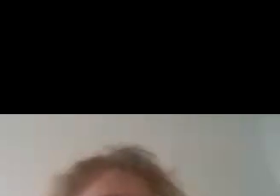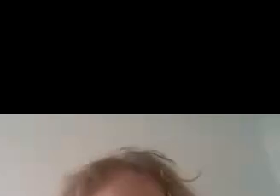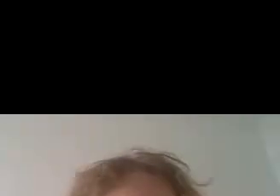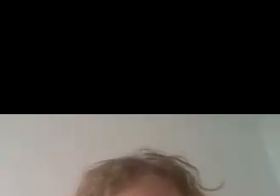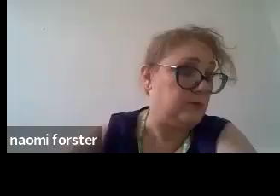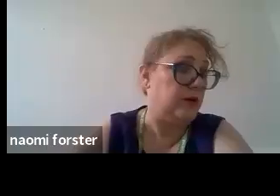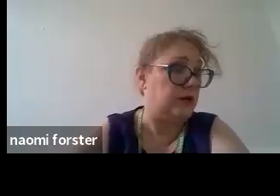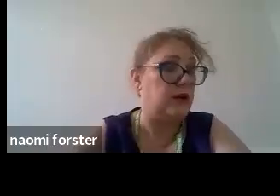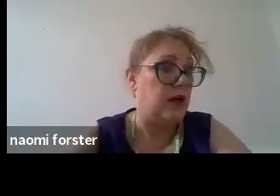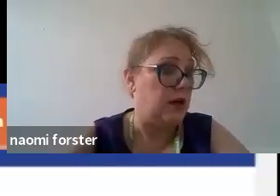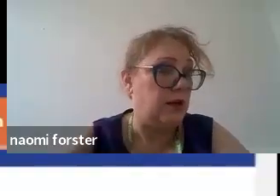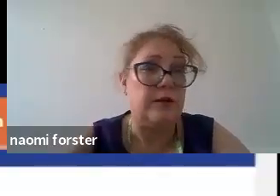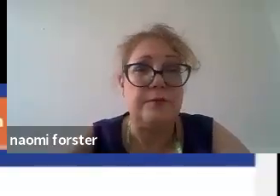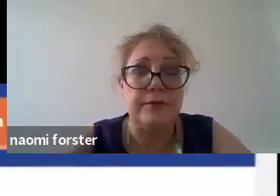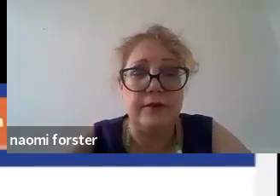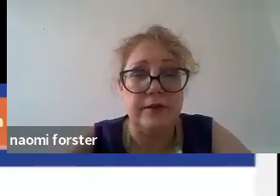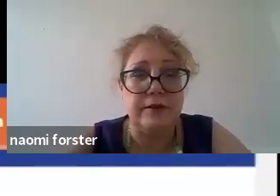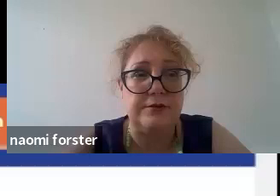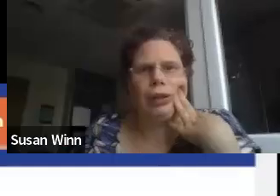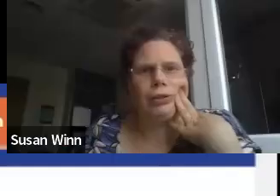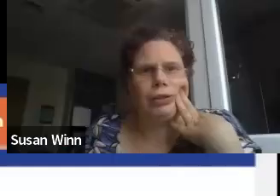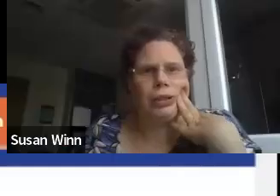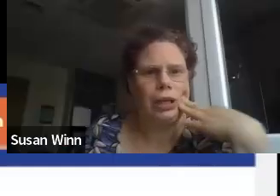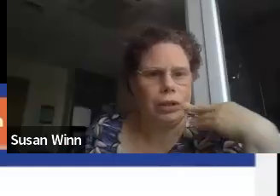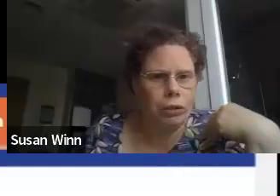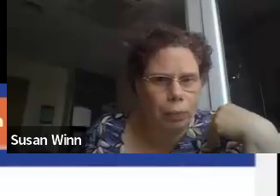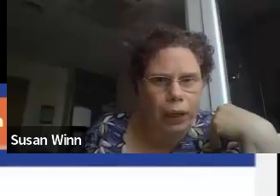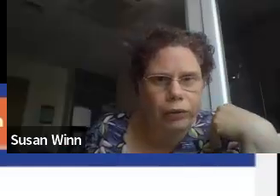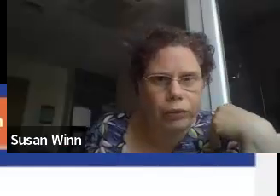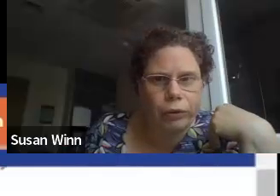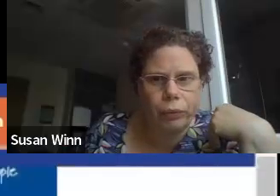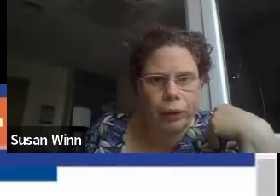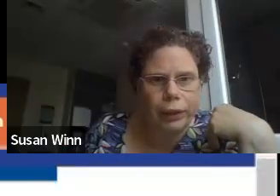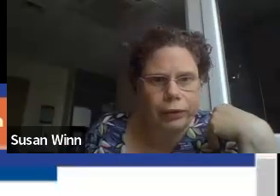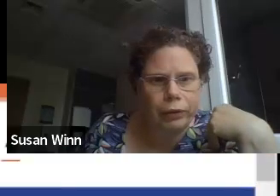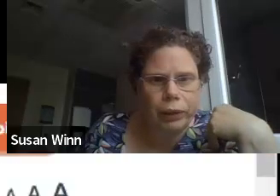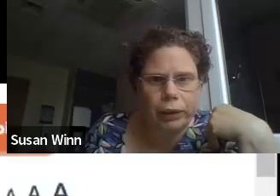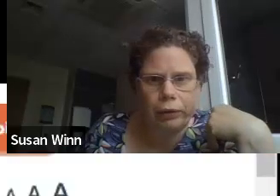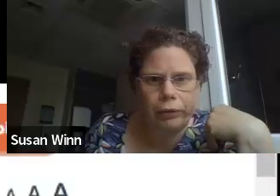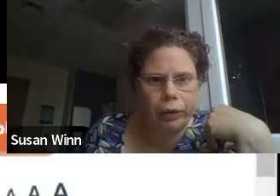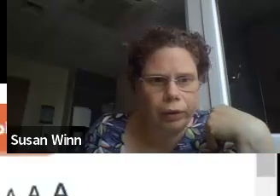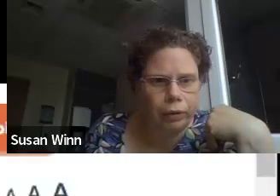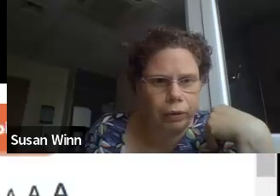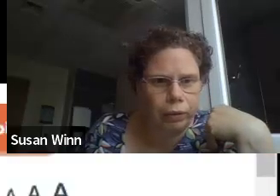I don't know why it didn't work. I'll just take you back to where we need to be.